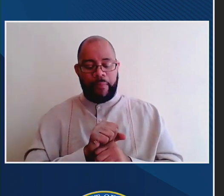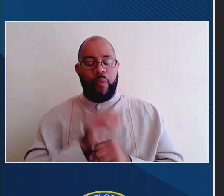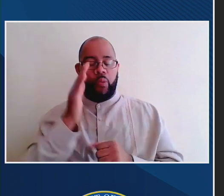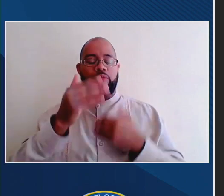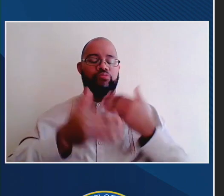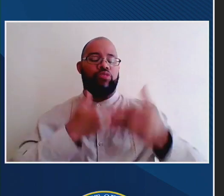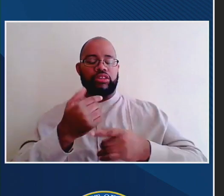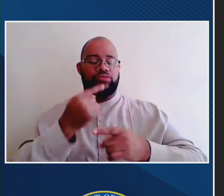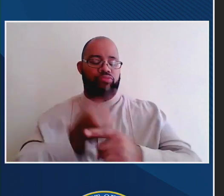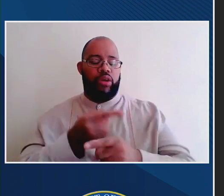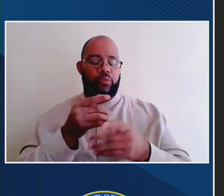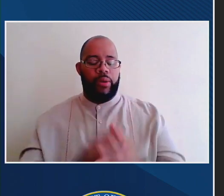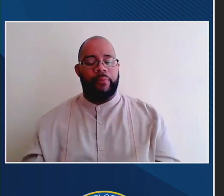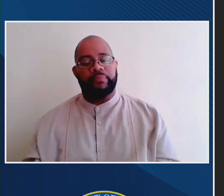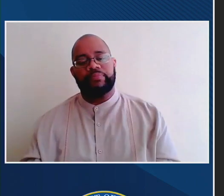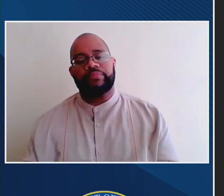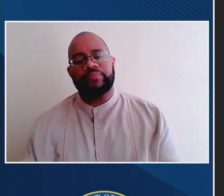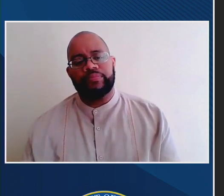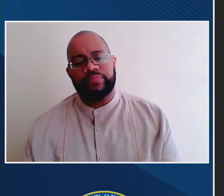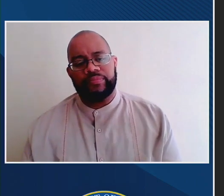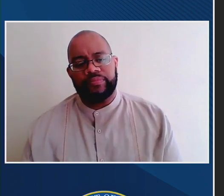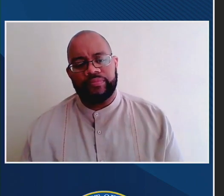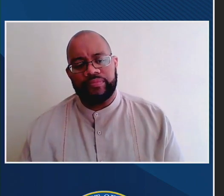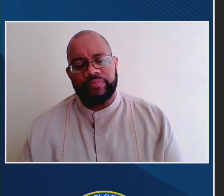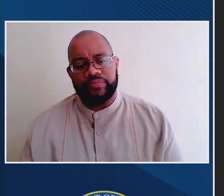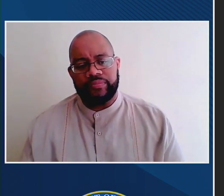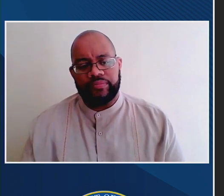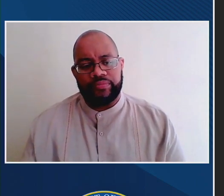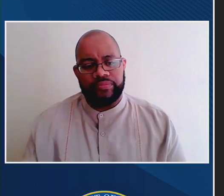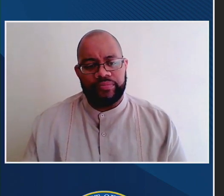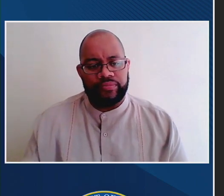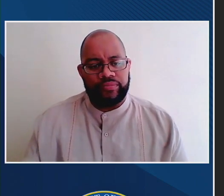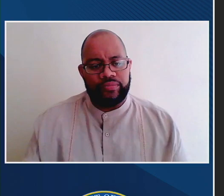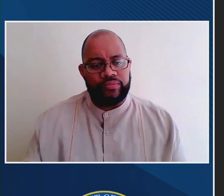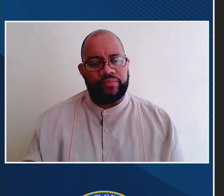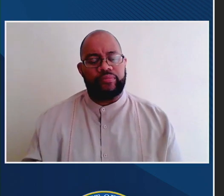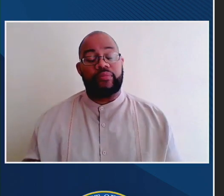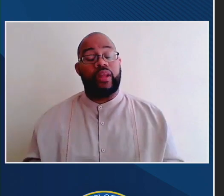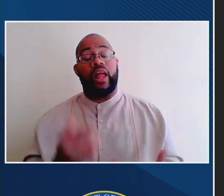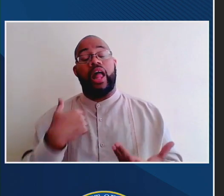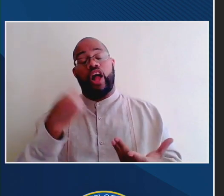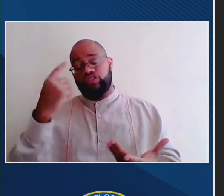I think that there are, you know, while nothing is perfect and these things people